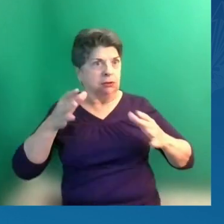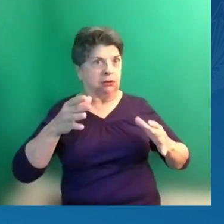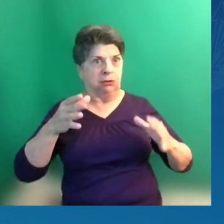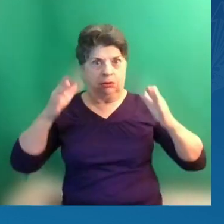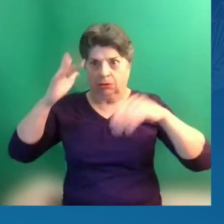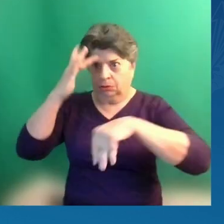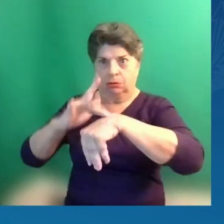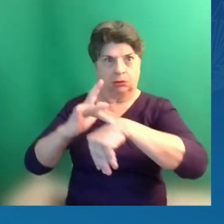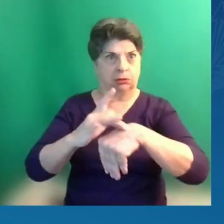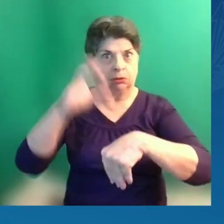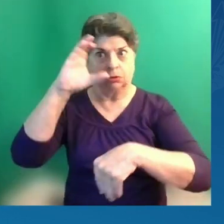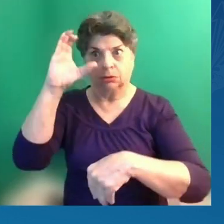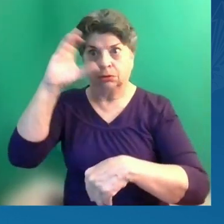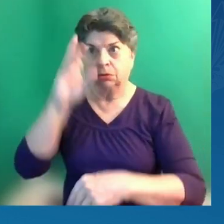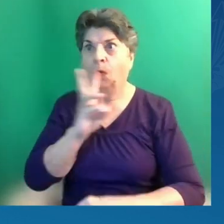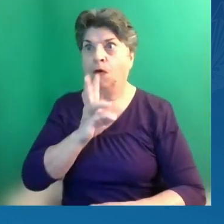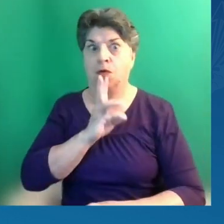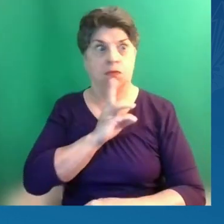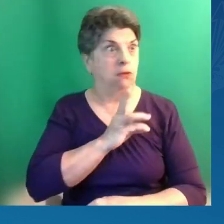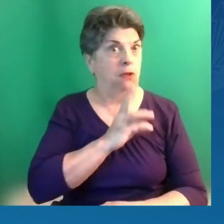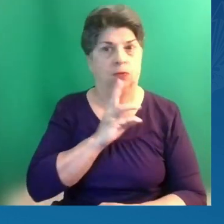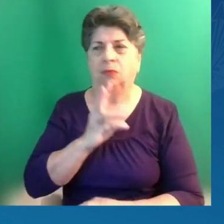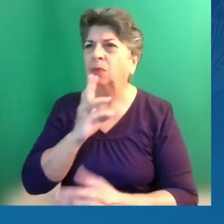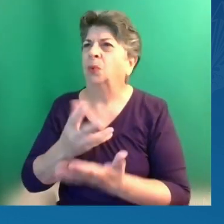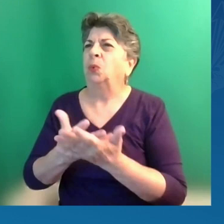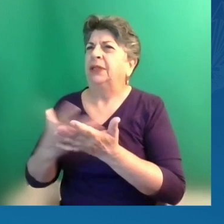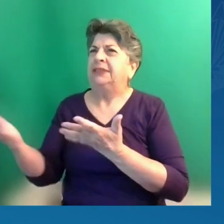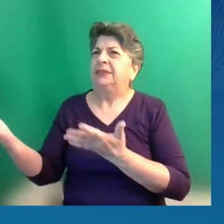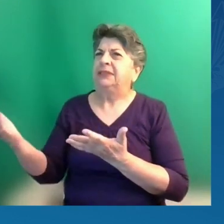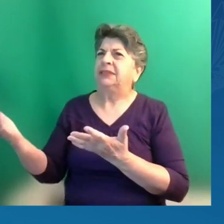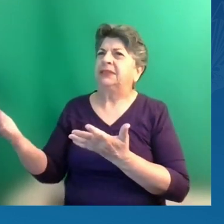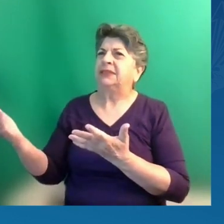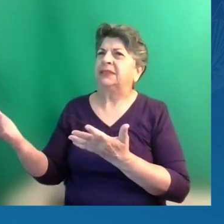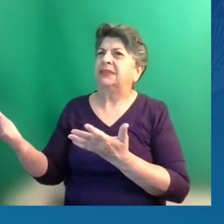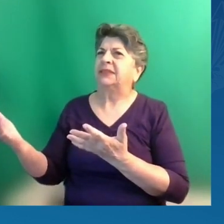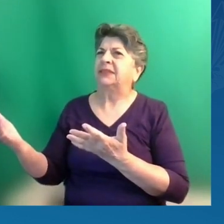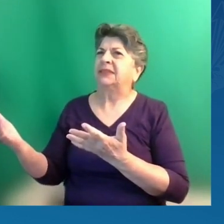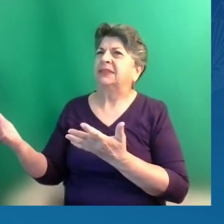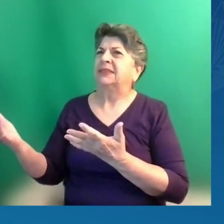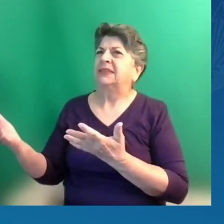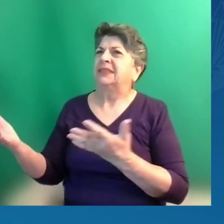And unless we take action to make water more accessible for communities around the world,